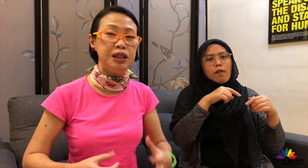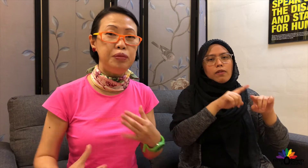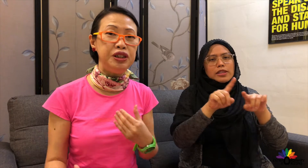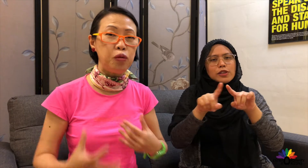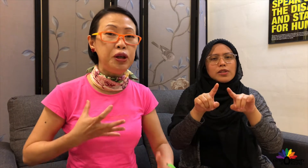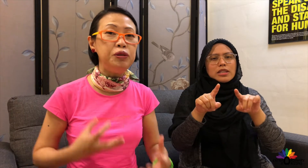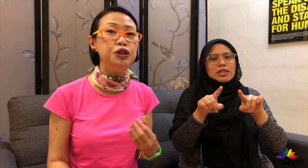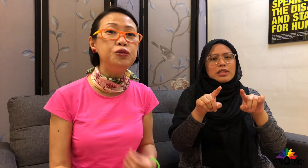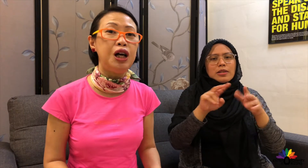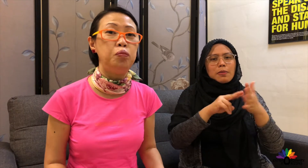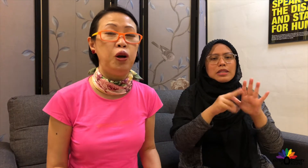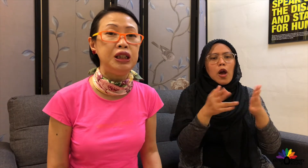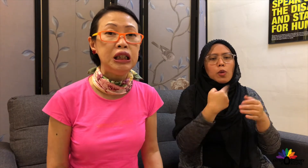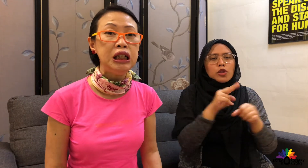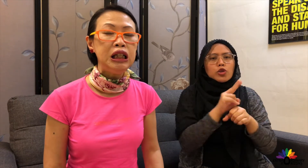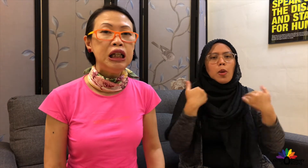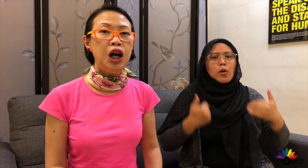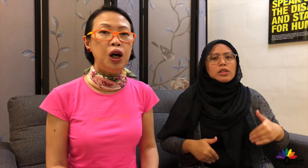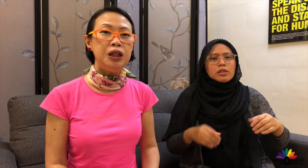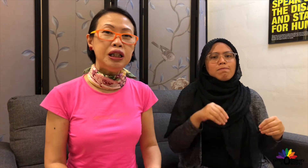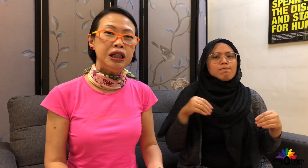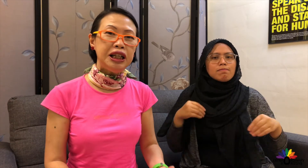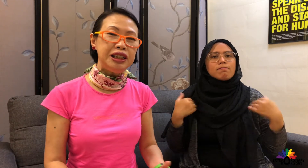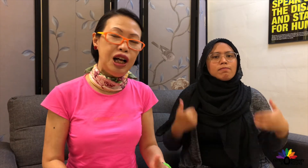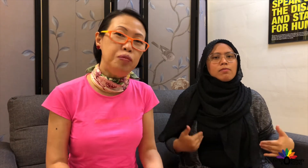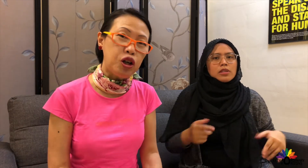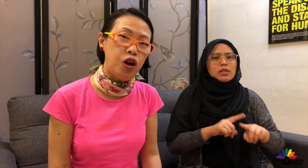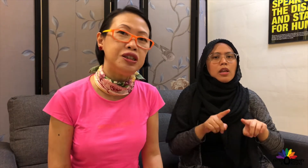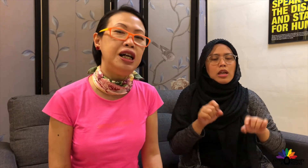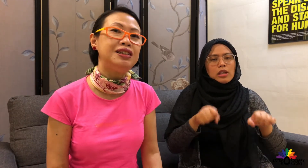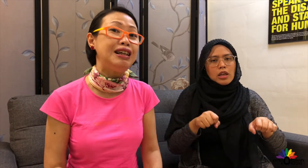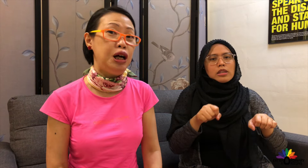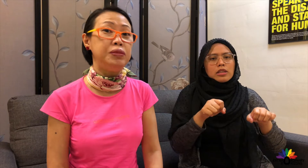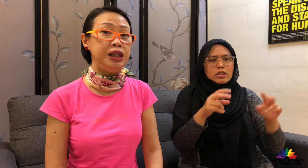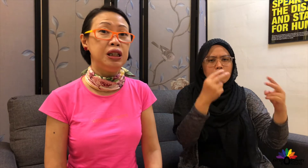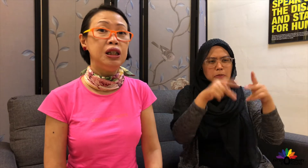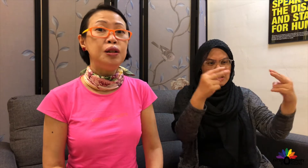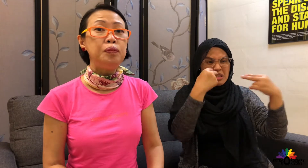That means the way we use our body can come across as clumsy,